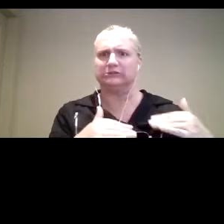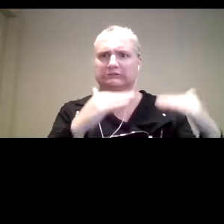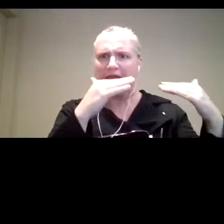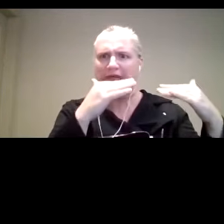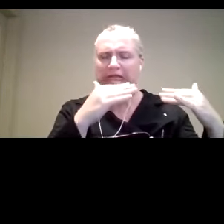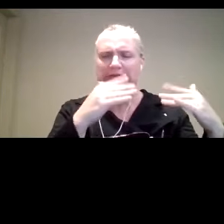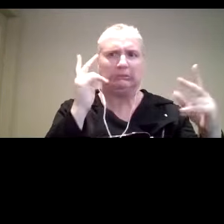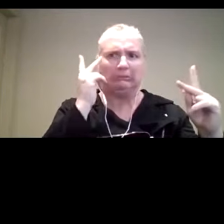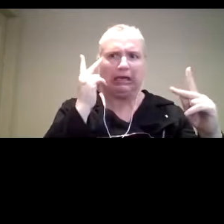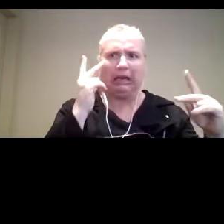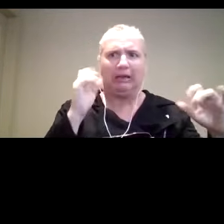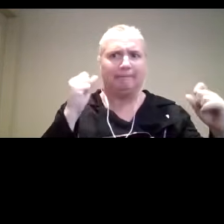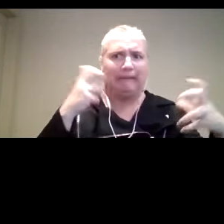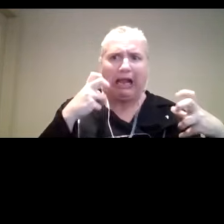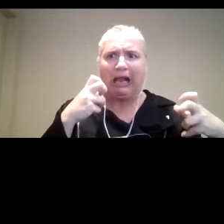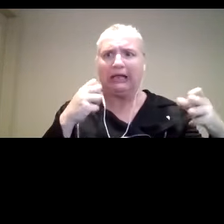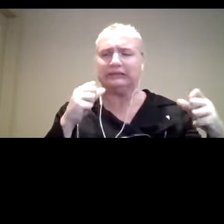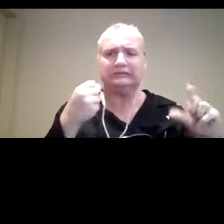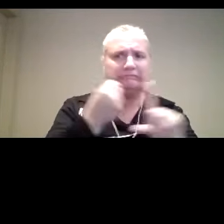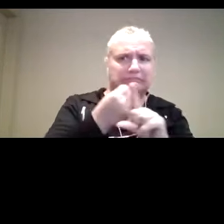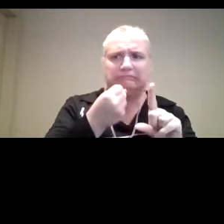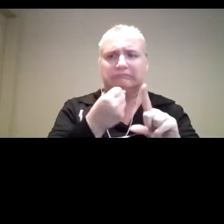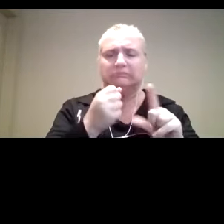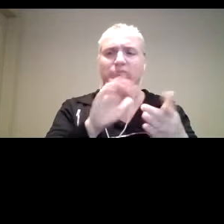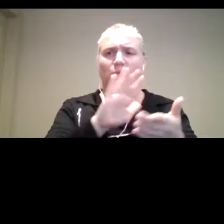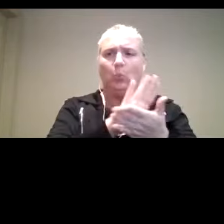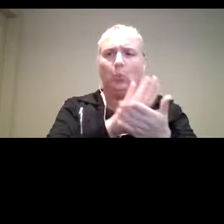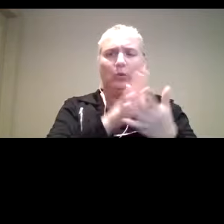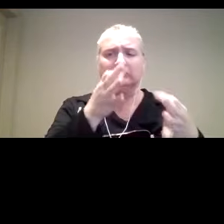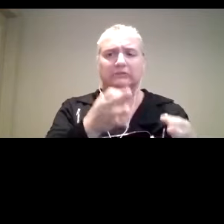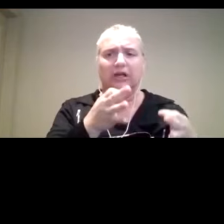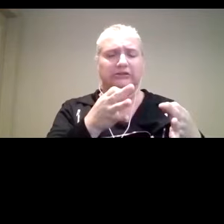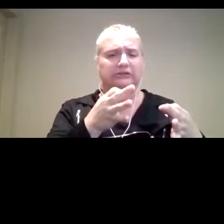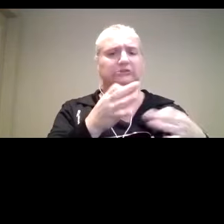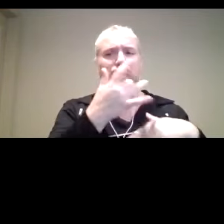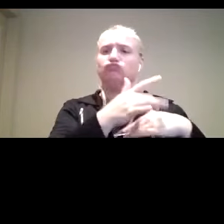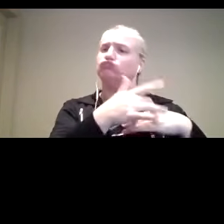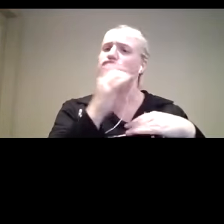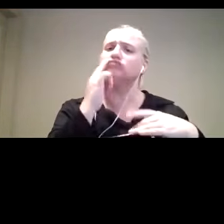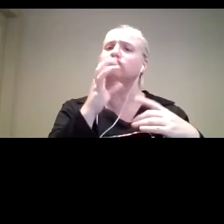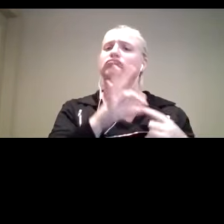panic attacks at school. She was determined eligible for special education,